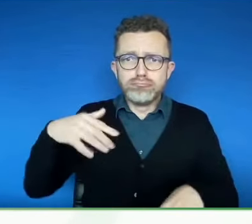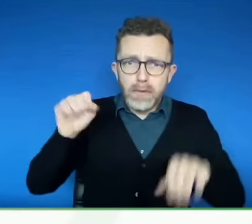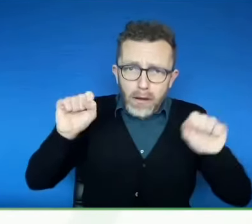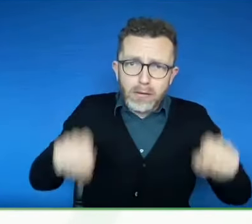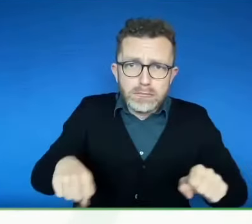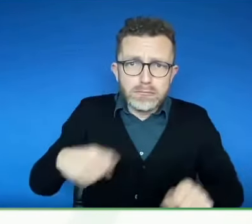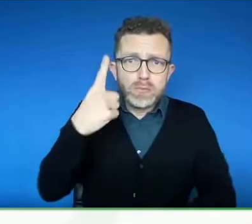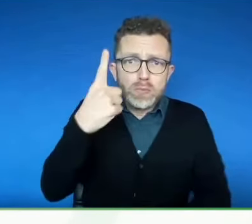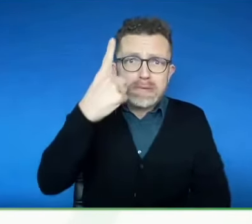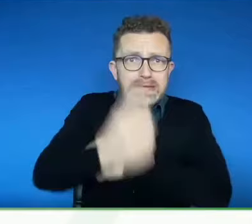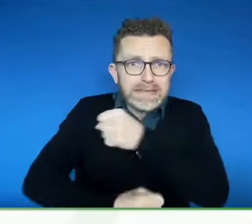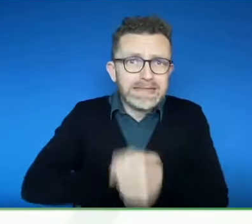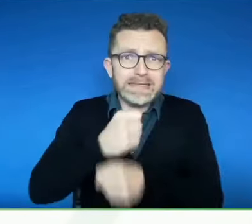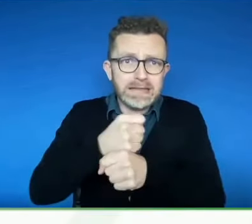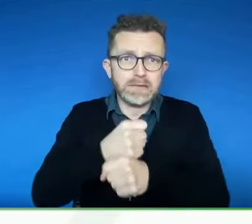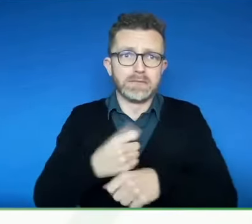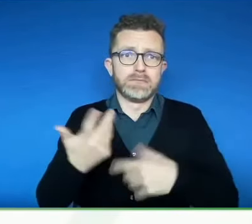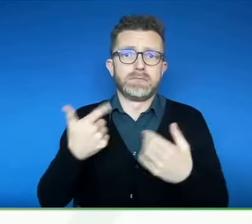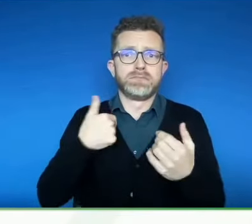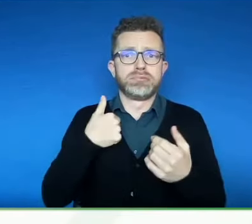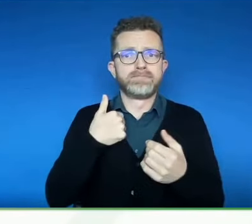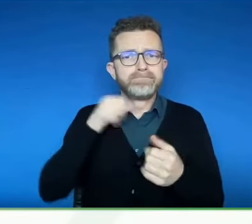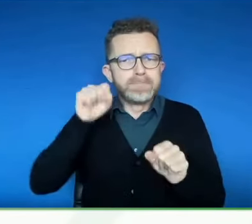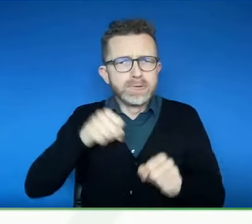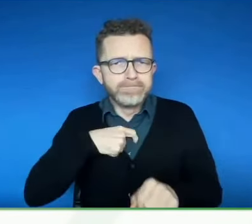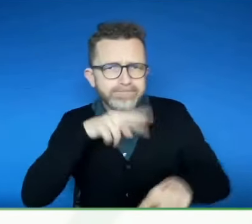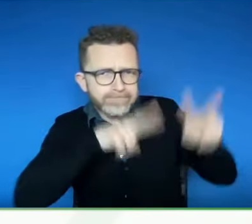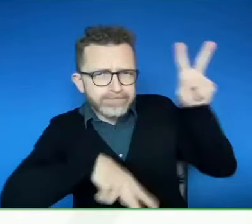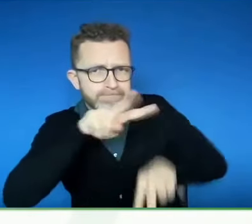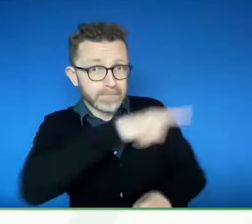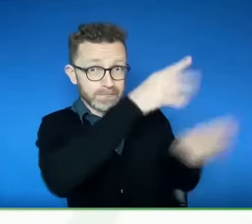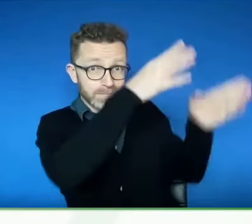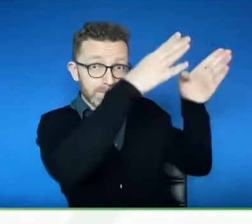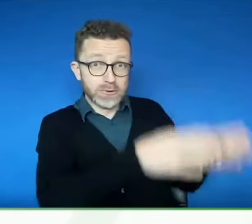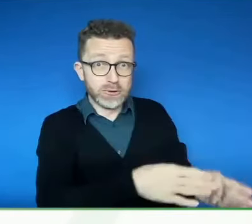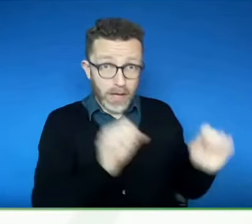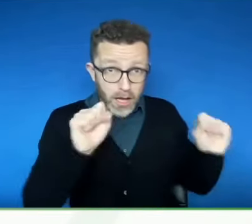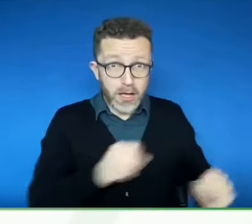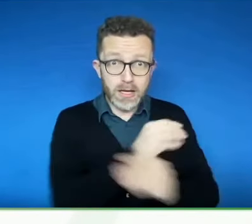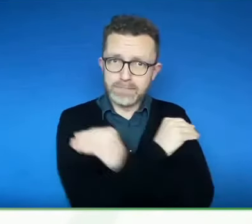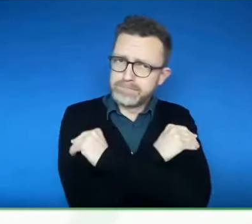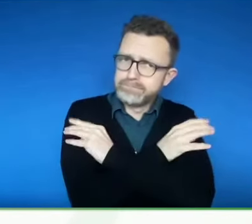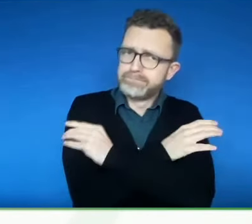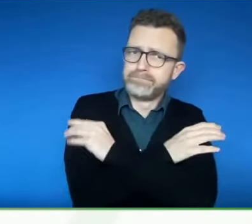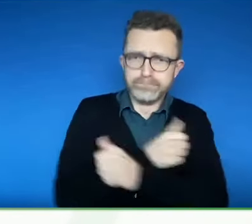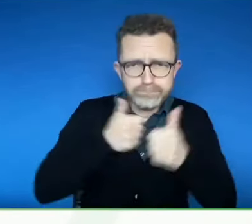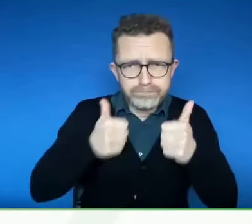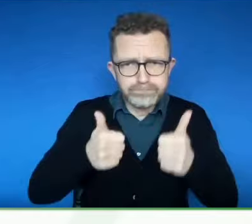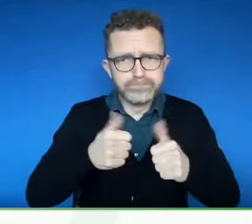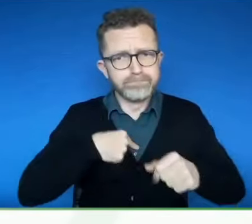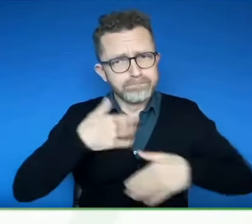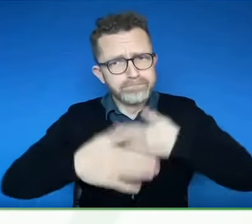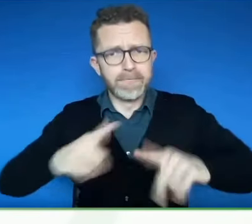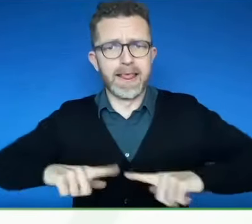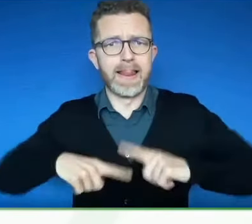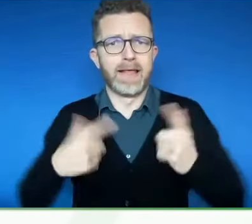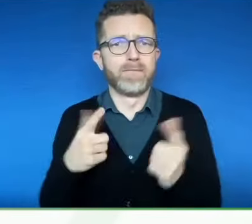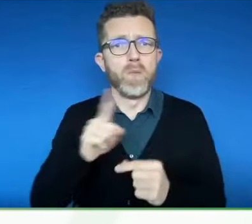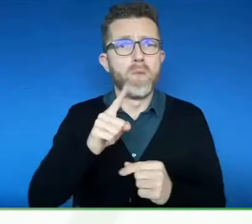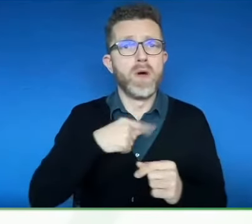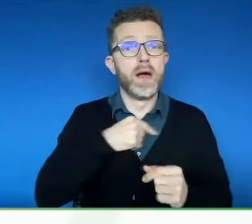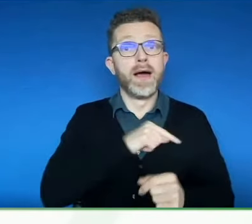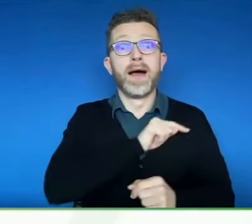Our success, UNSAI is currently rocking into main district in